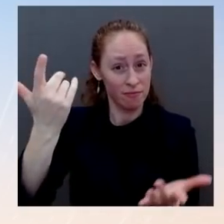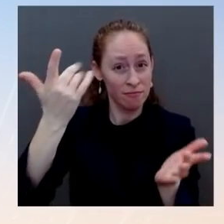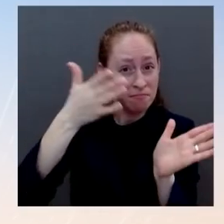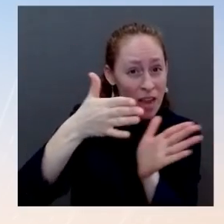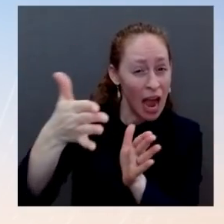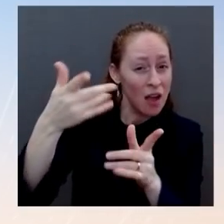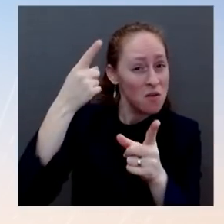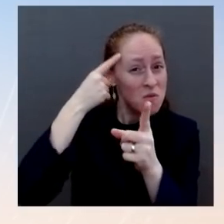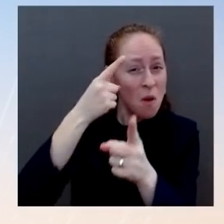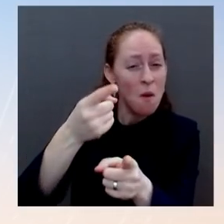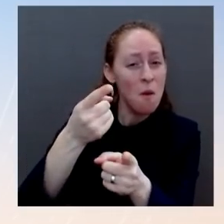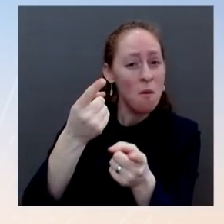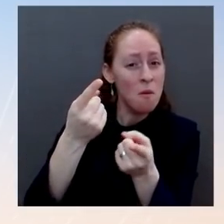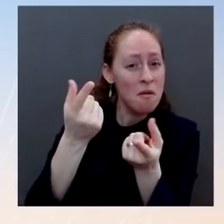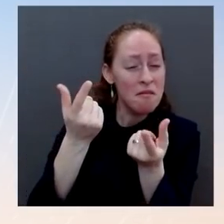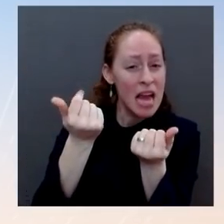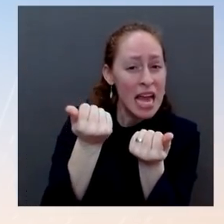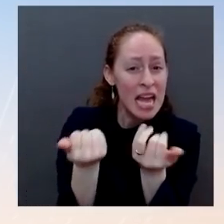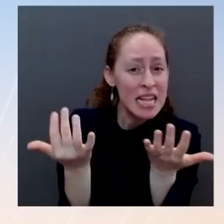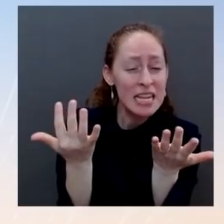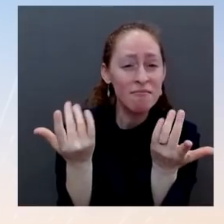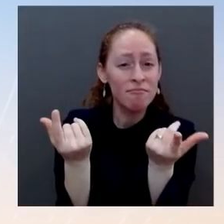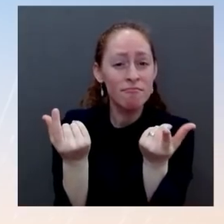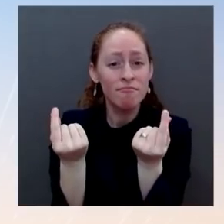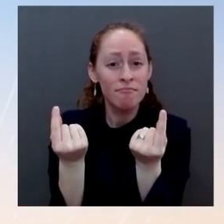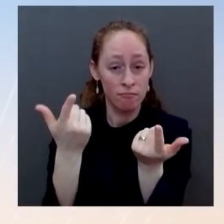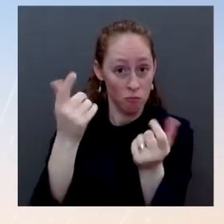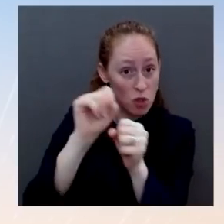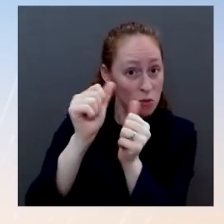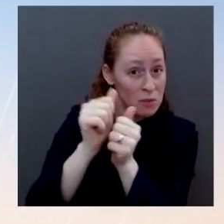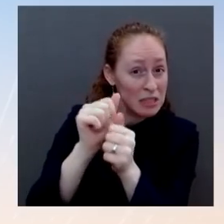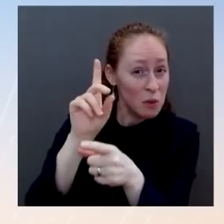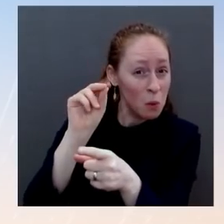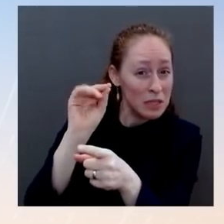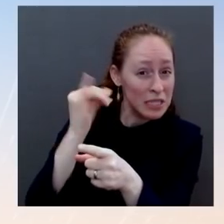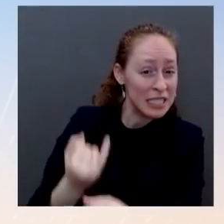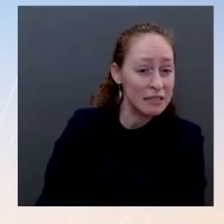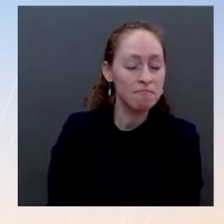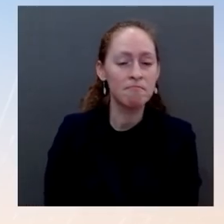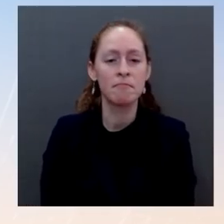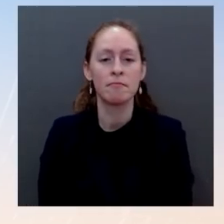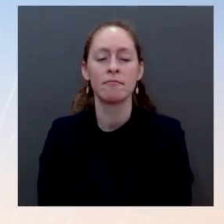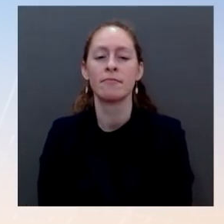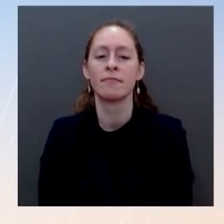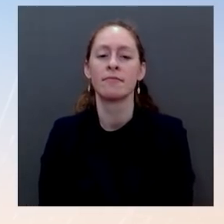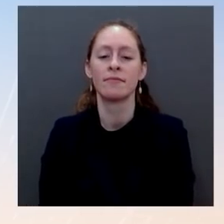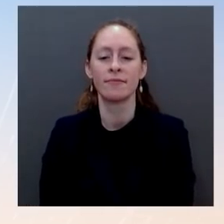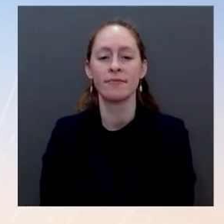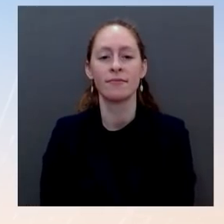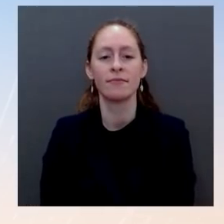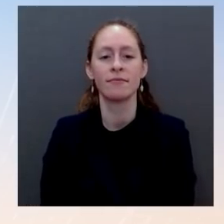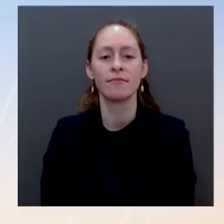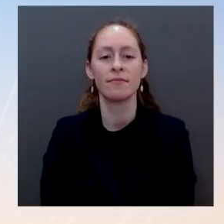to support the important work that committee is doing. But he's not going to prejudge the outcome of that committee either. The Press: Okay.